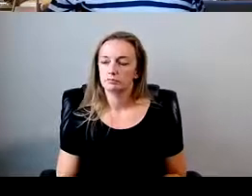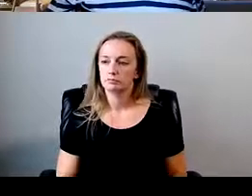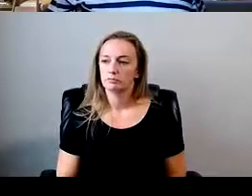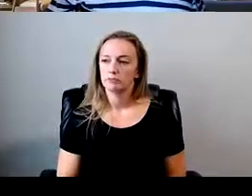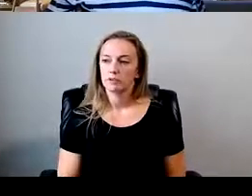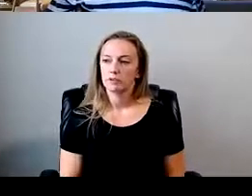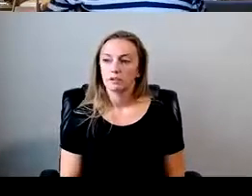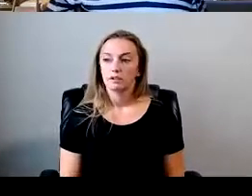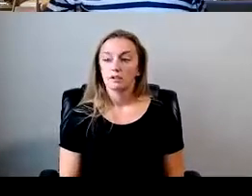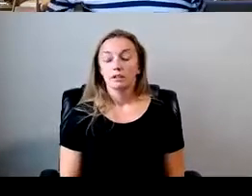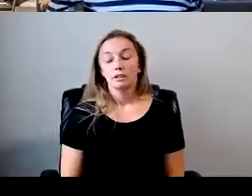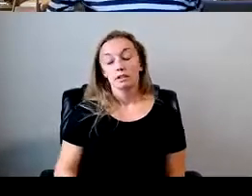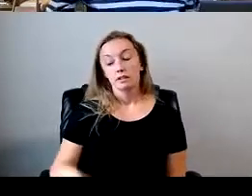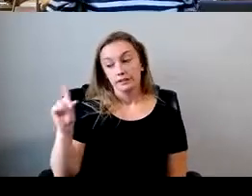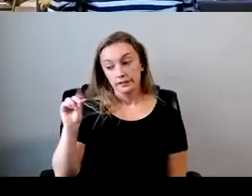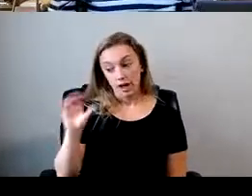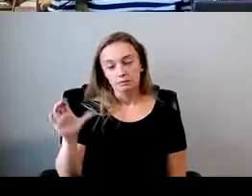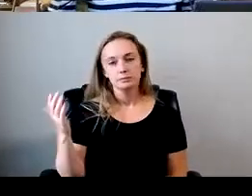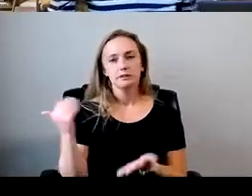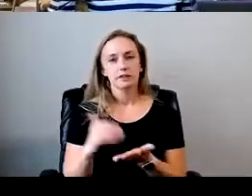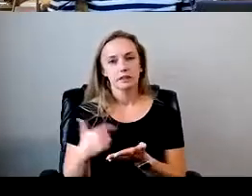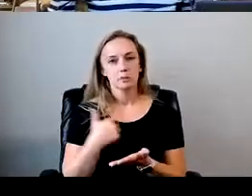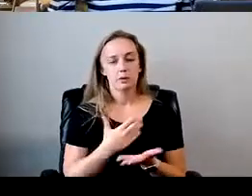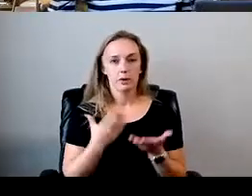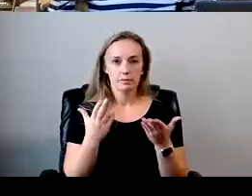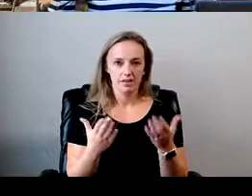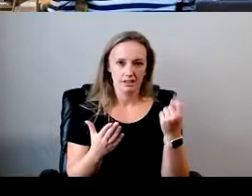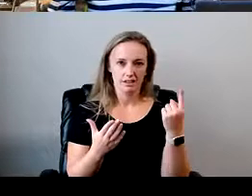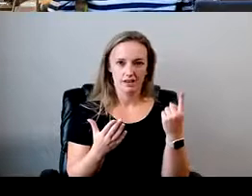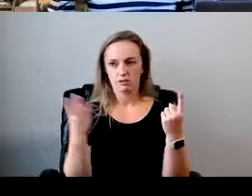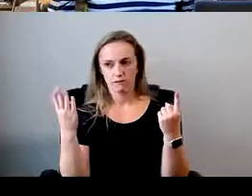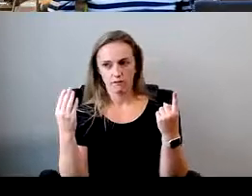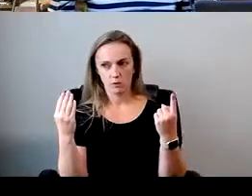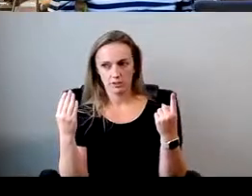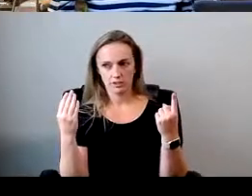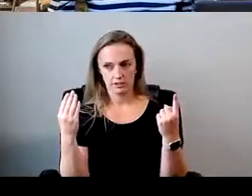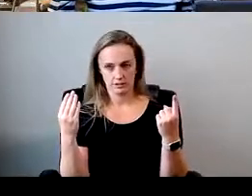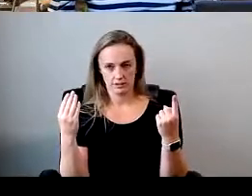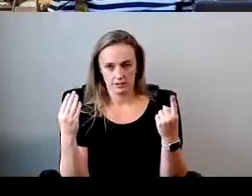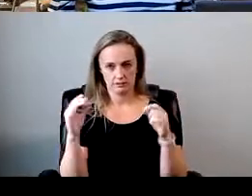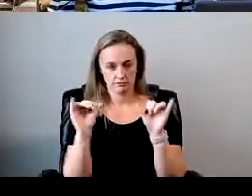So documents again, we recommend between 11 to 14 point, depending on again,